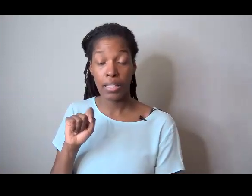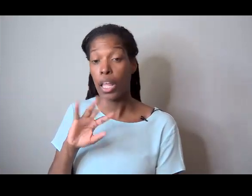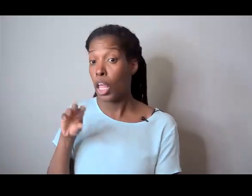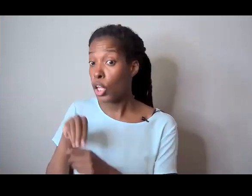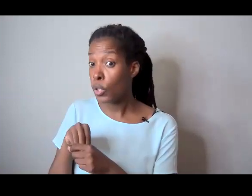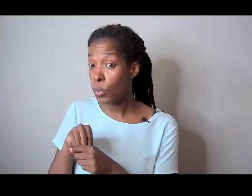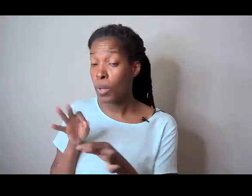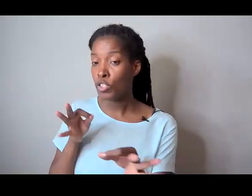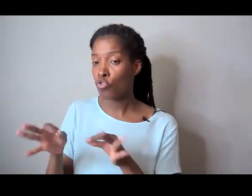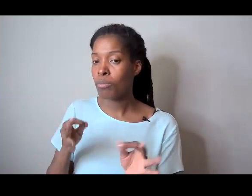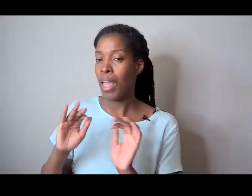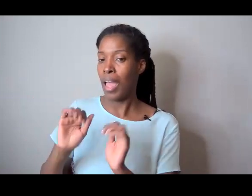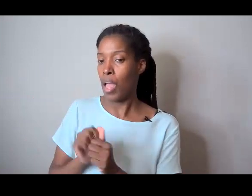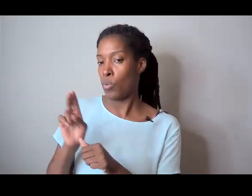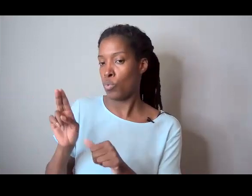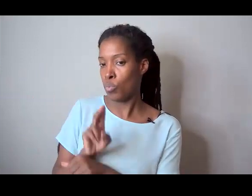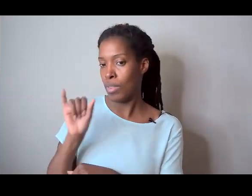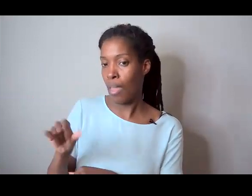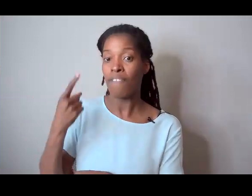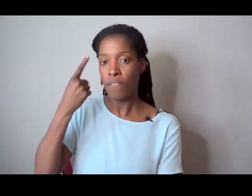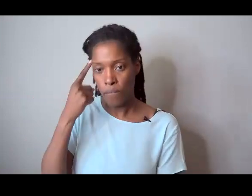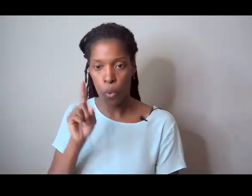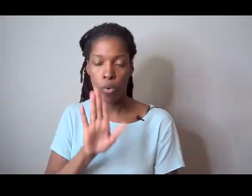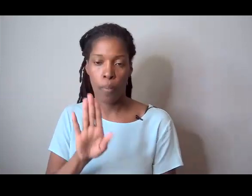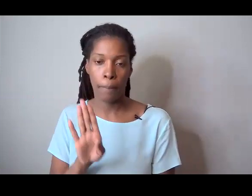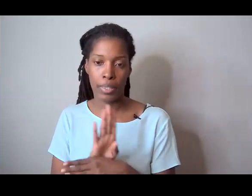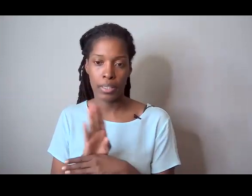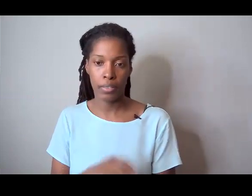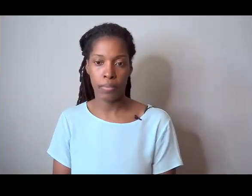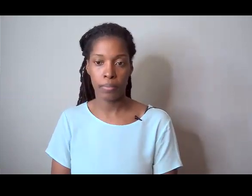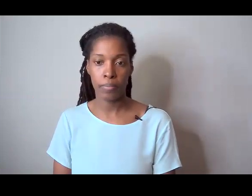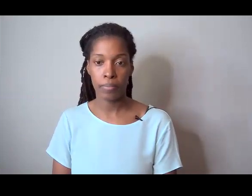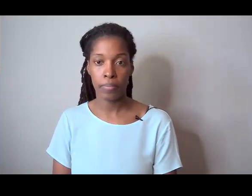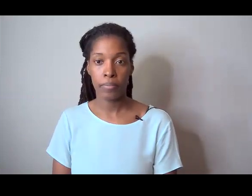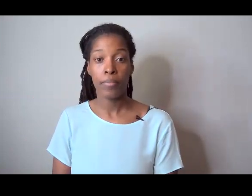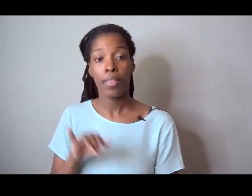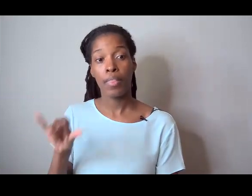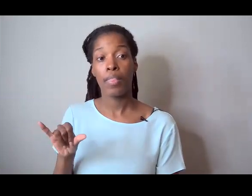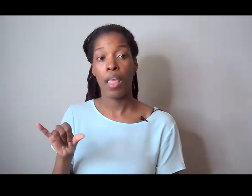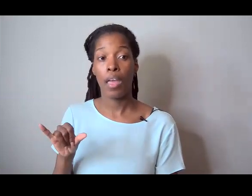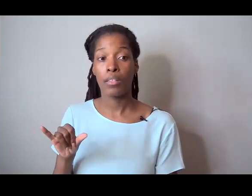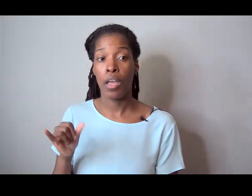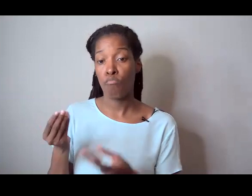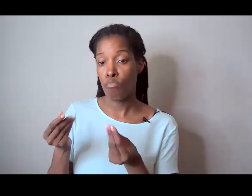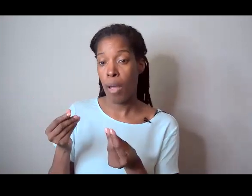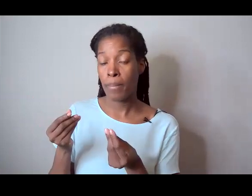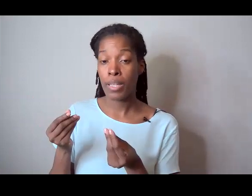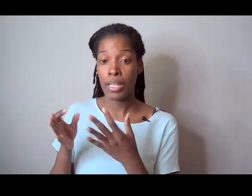being used in the business. That property is essential to self-support rule and exclude business assets.